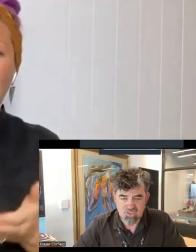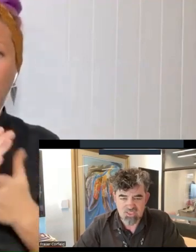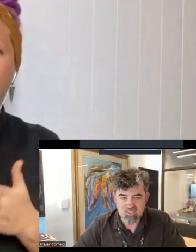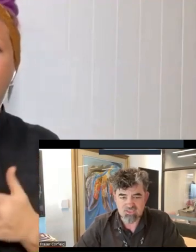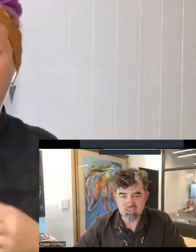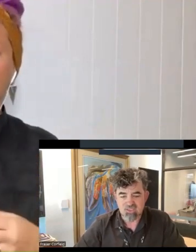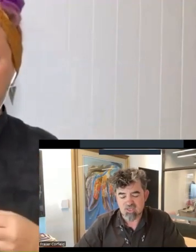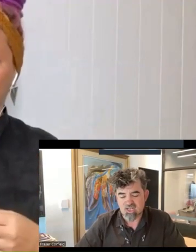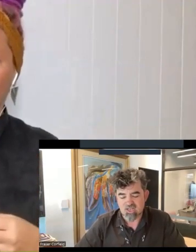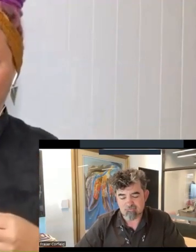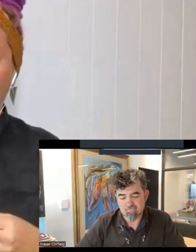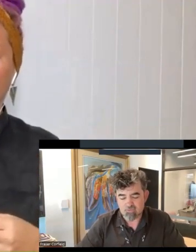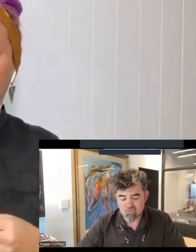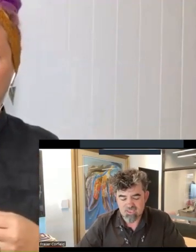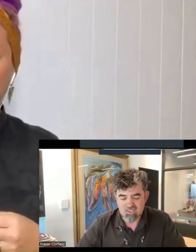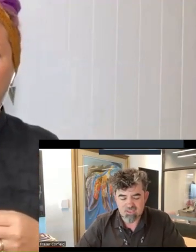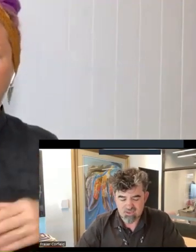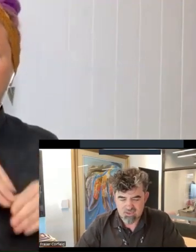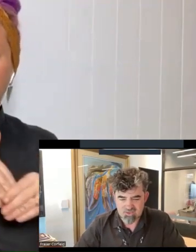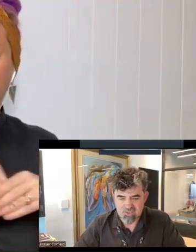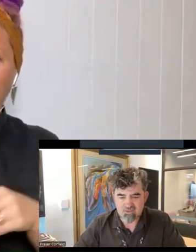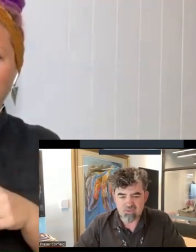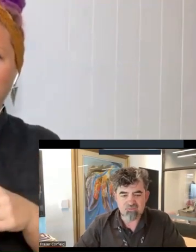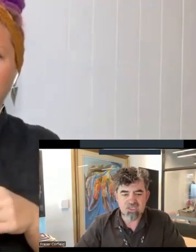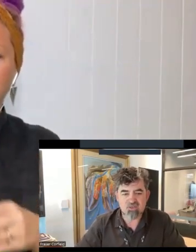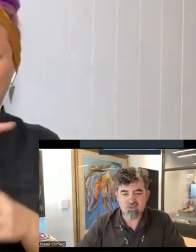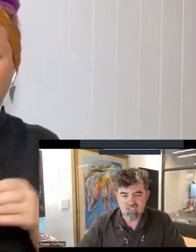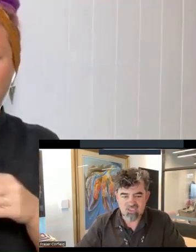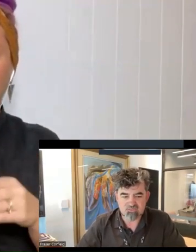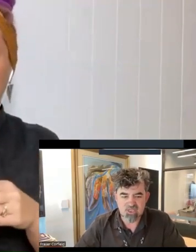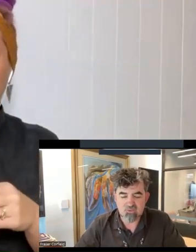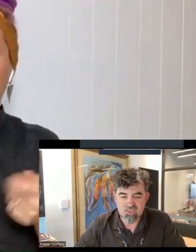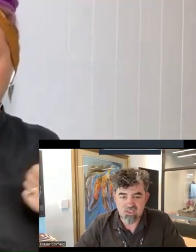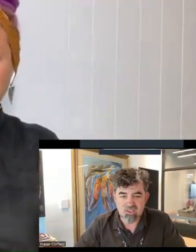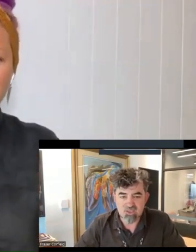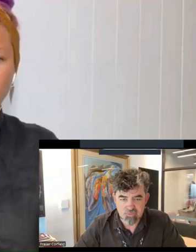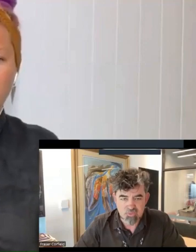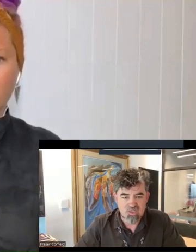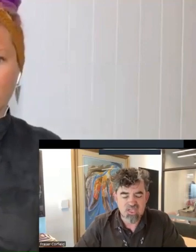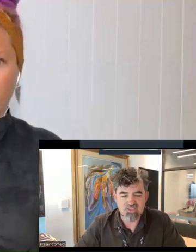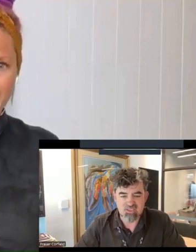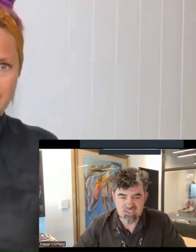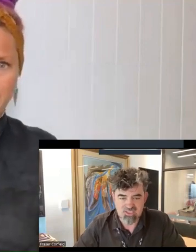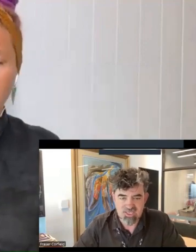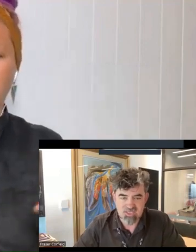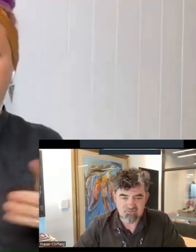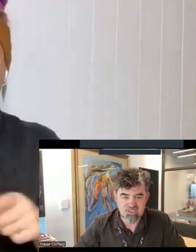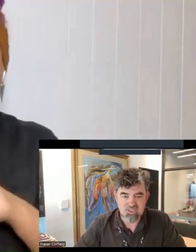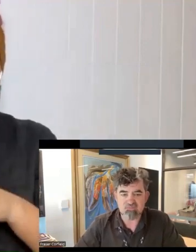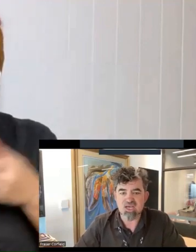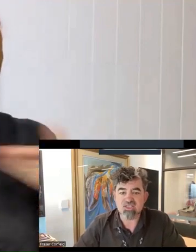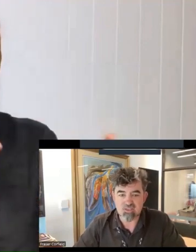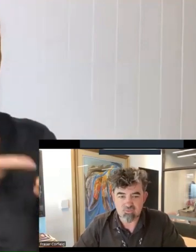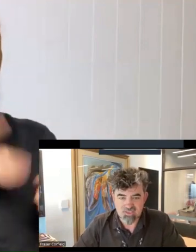are leaders within the youth steering committee who can then Speak within the board and to the executive team and to